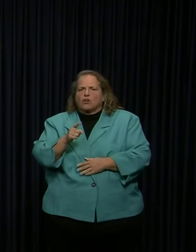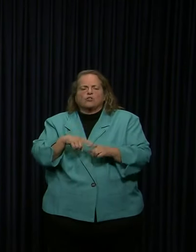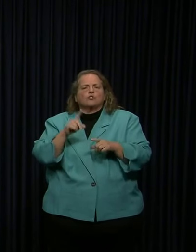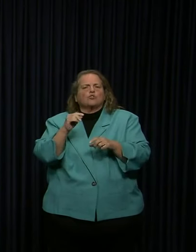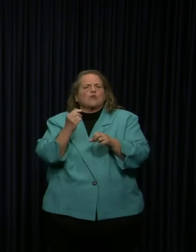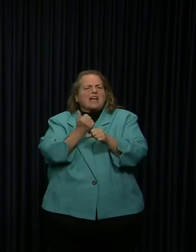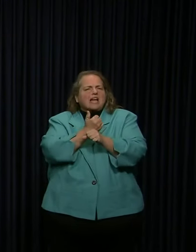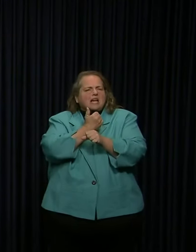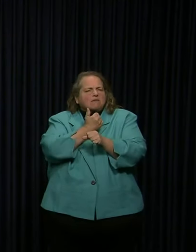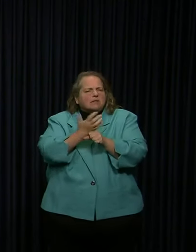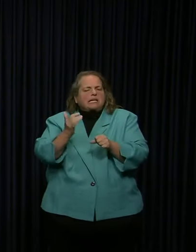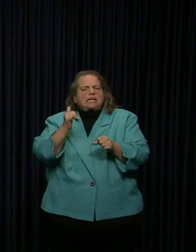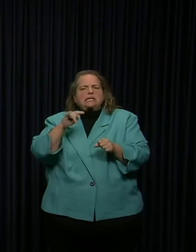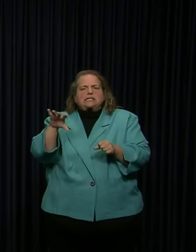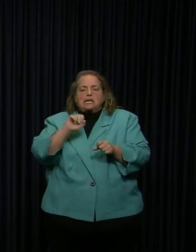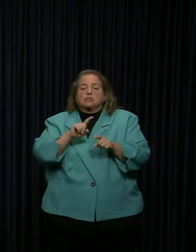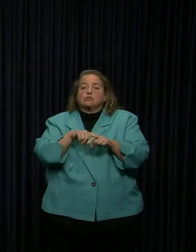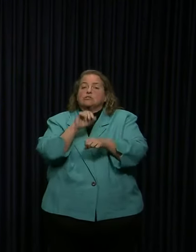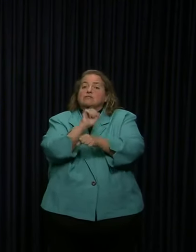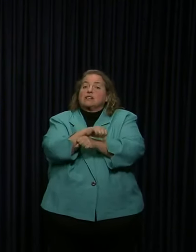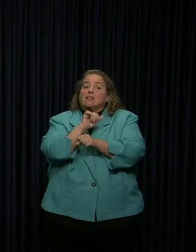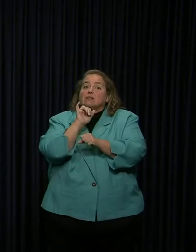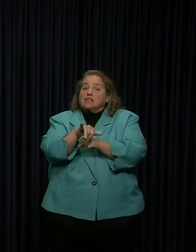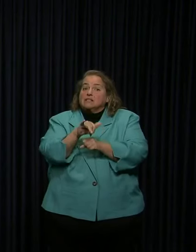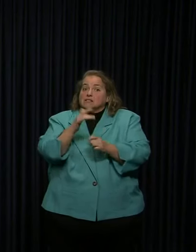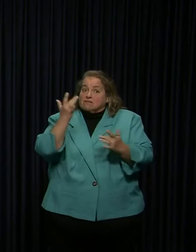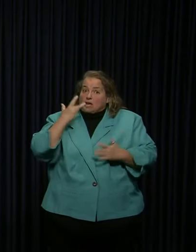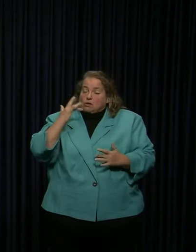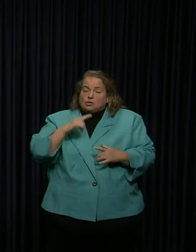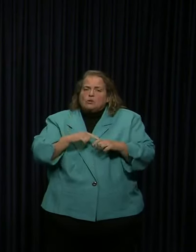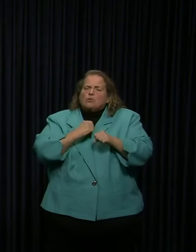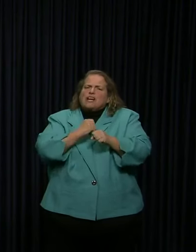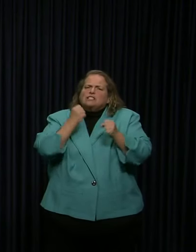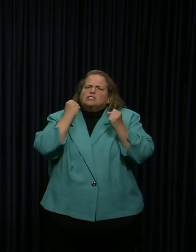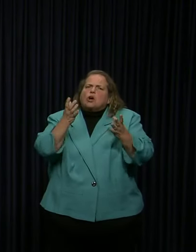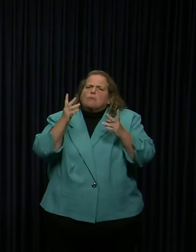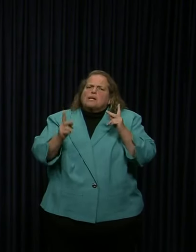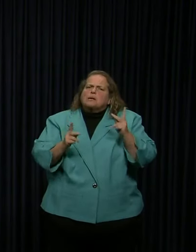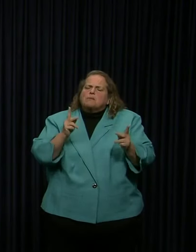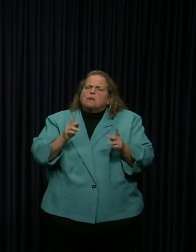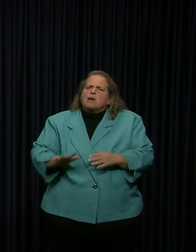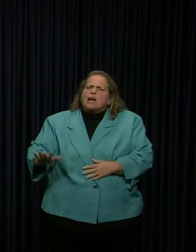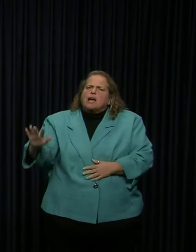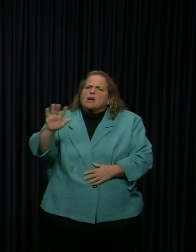BOOKS SHOW THAT WE DID THE RIGHT THING, AND OUR HISTORY BOOKS